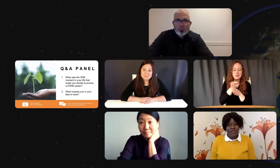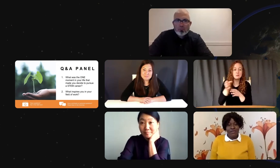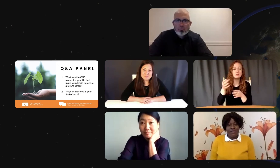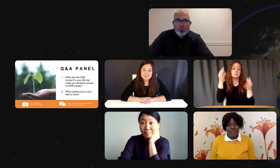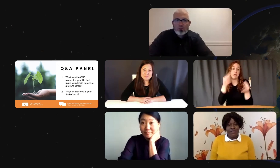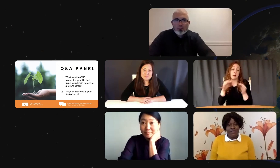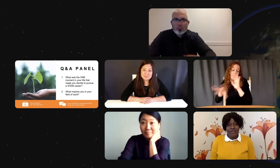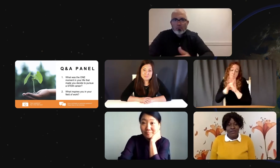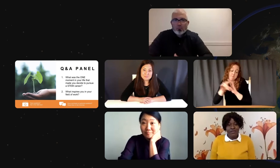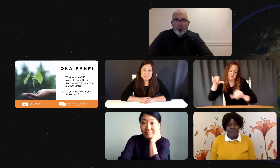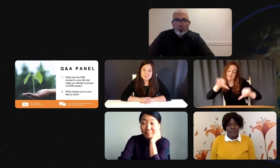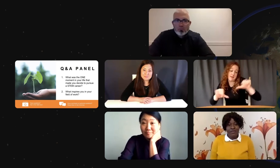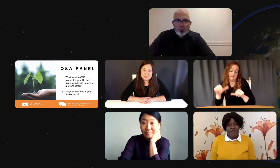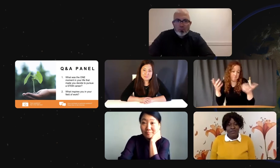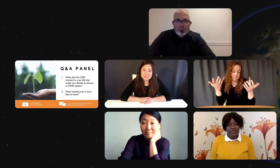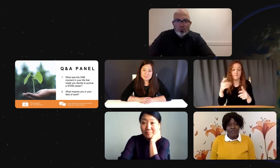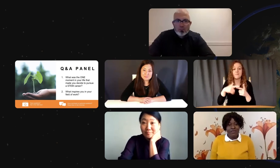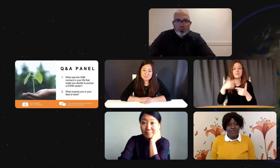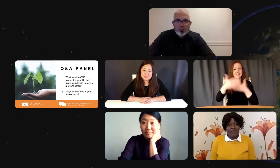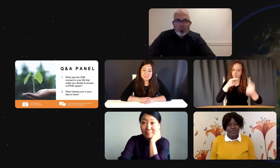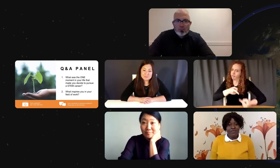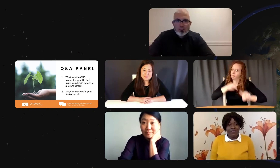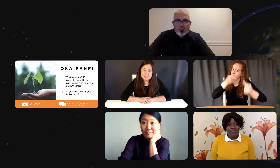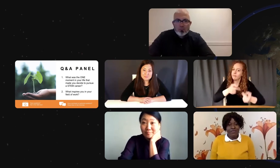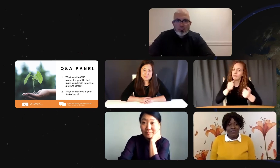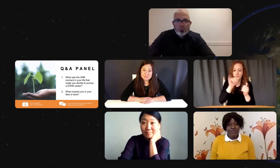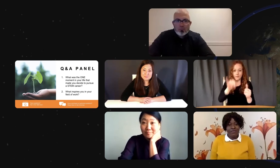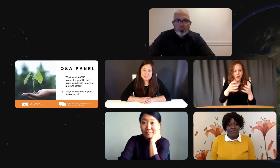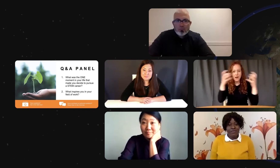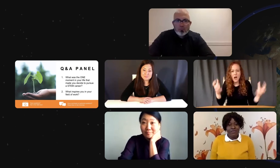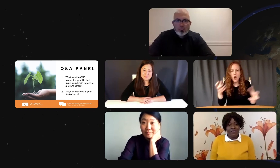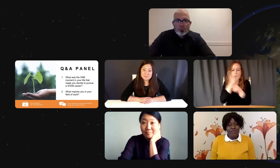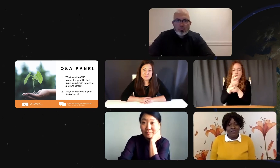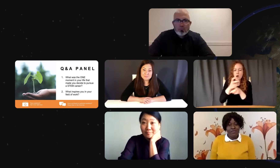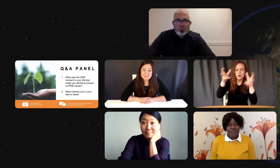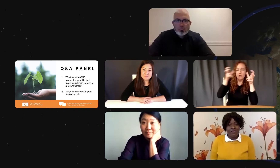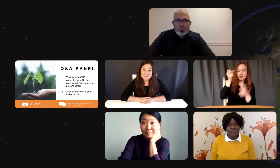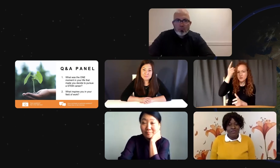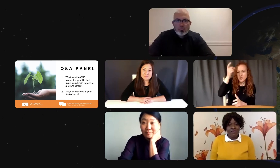I went into science.